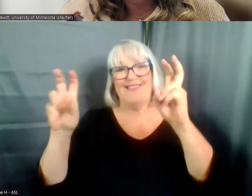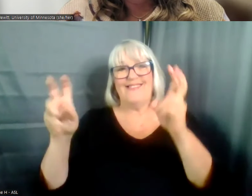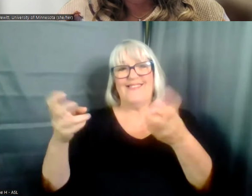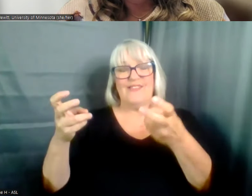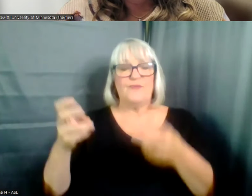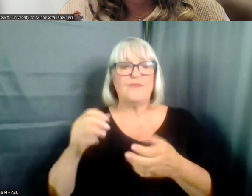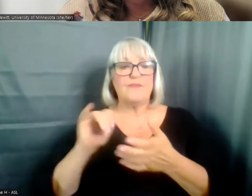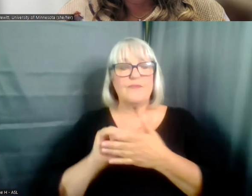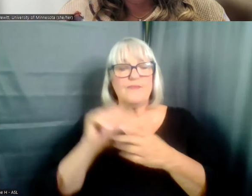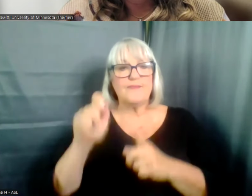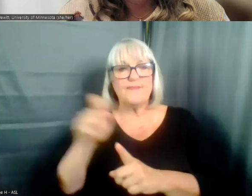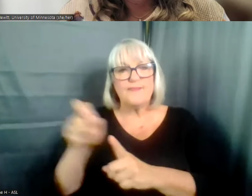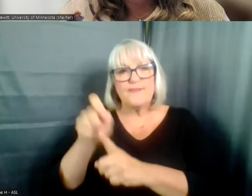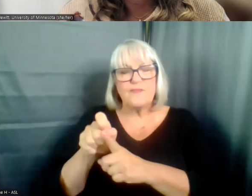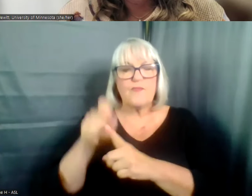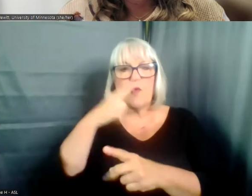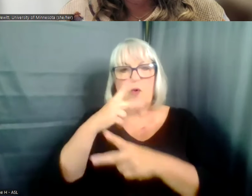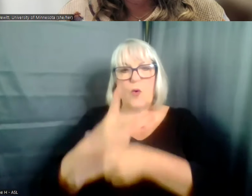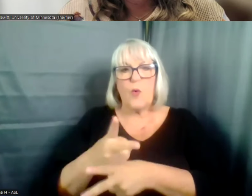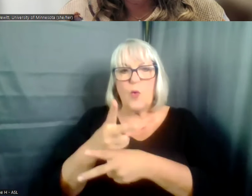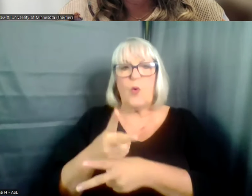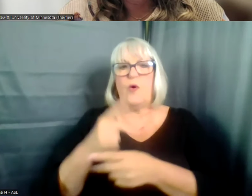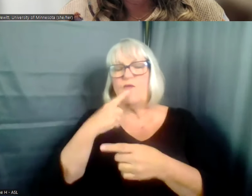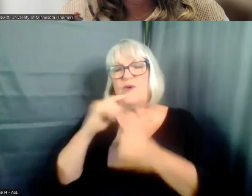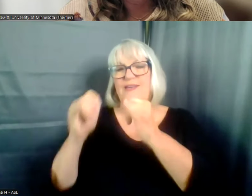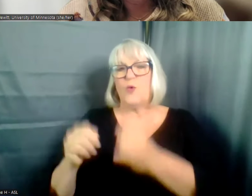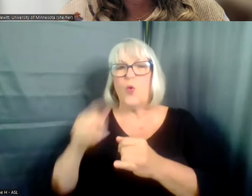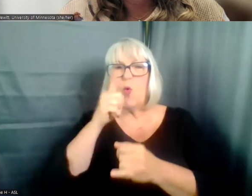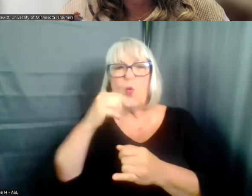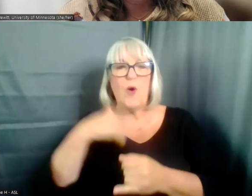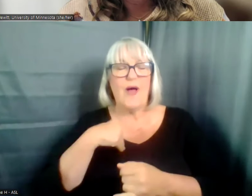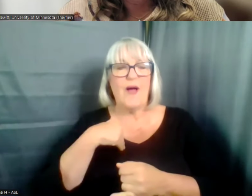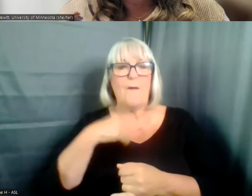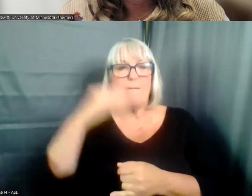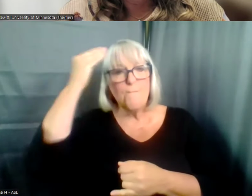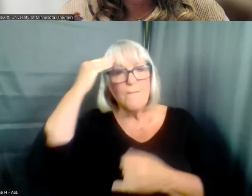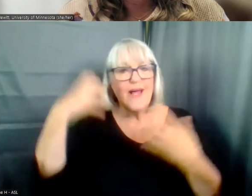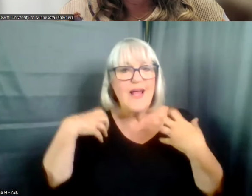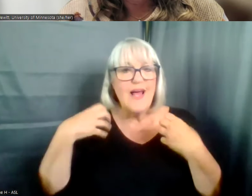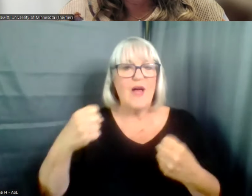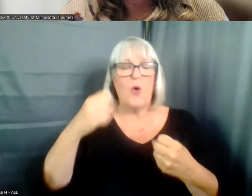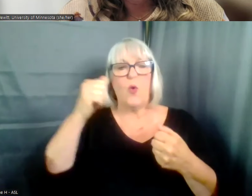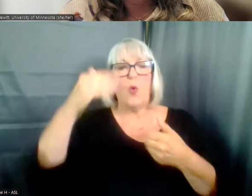specialize in caring for individuals with mental health conditions or Alzheimer's disease and other forms of dementia.